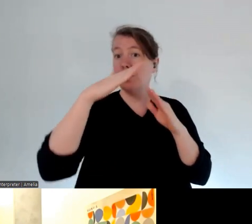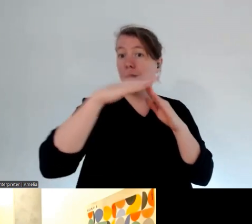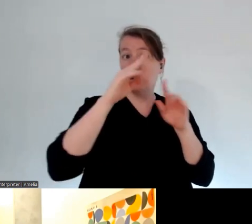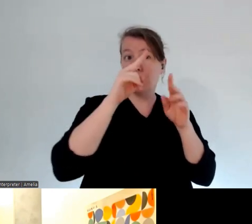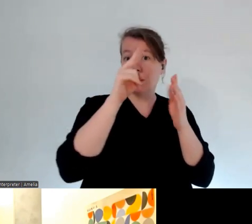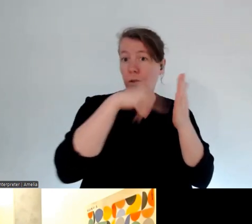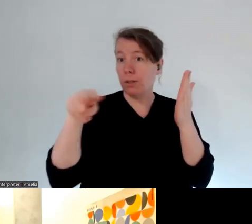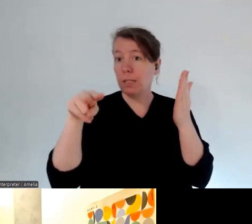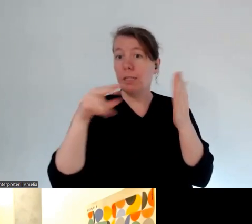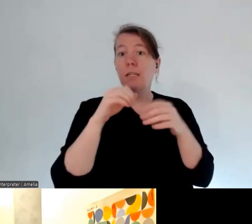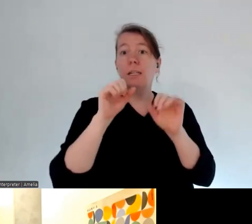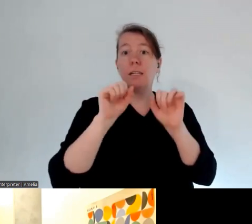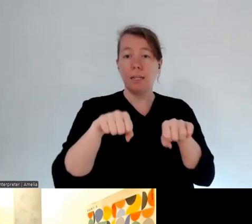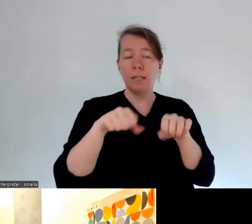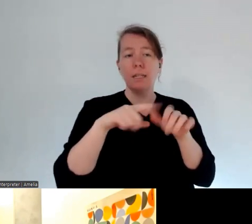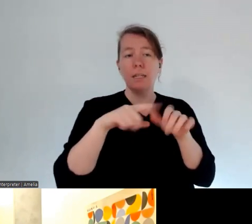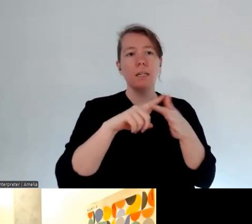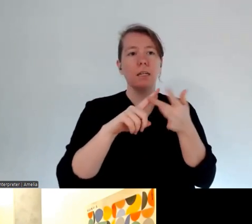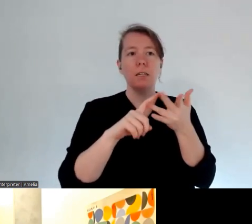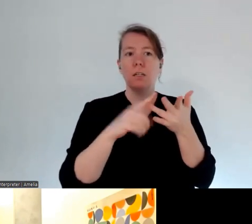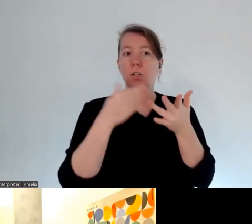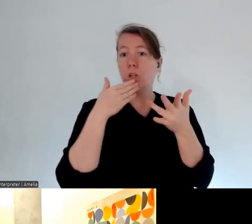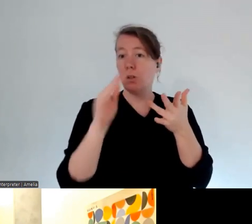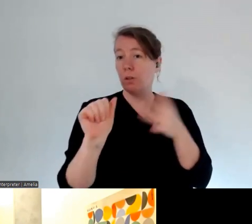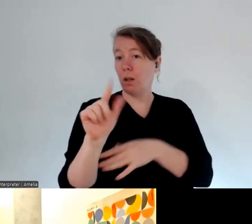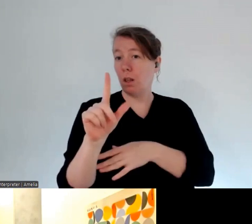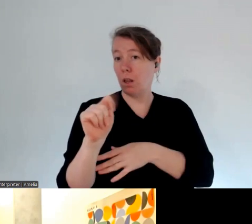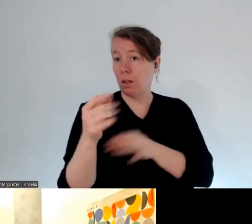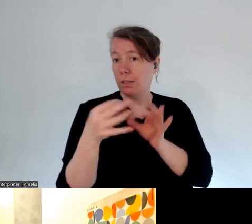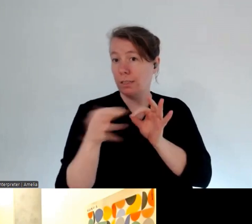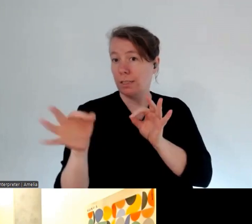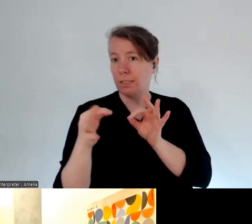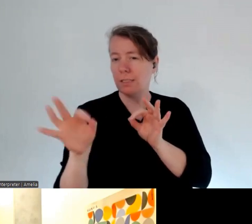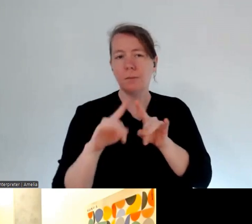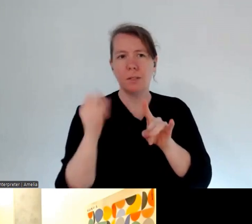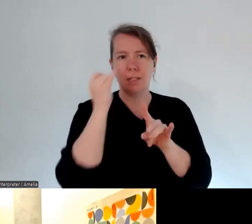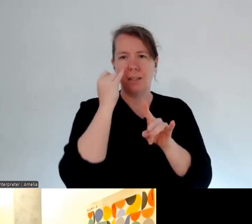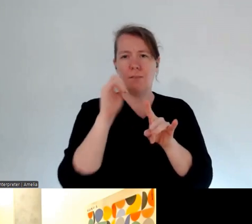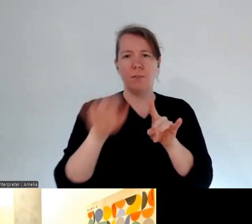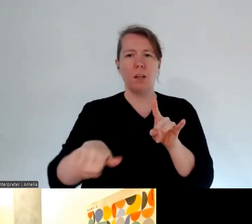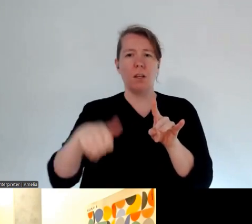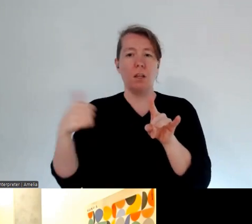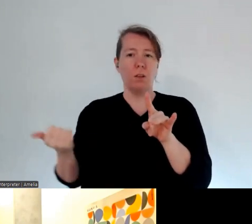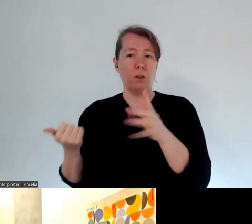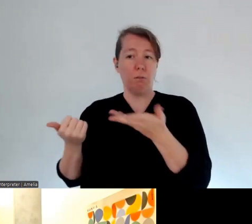Um... but then if they're using other things, like Manifold, I would say is kind of in the middle.